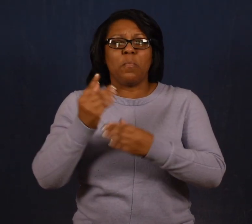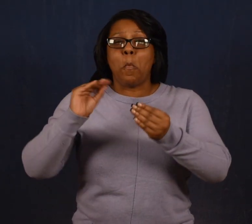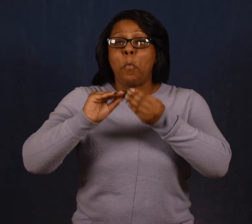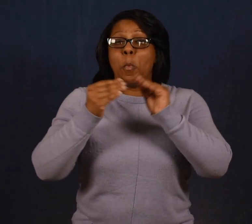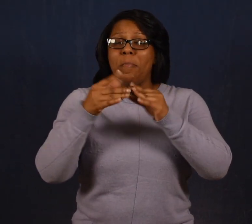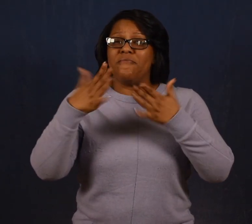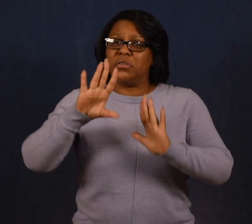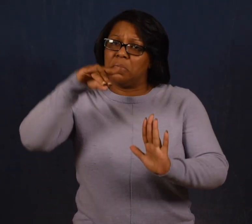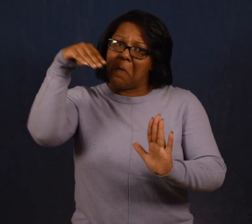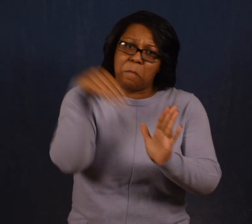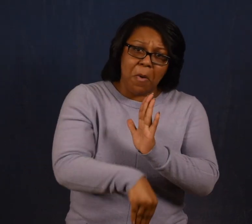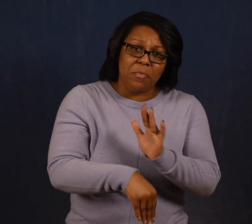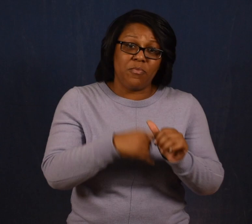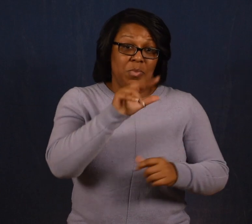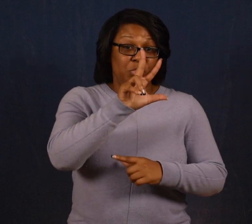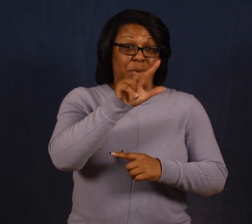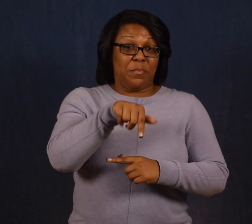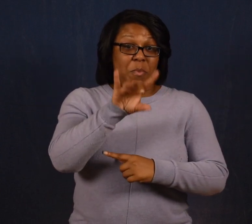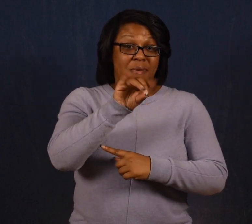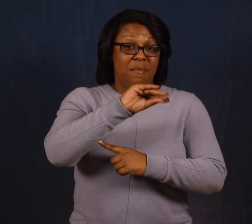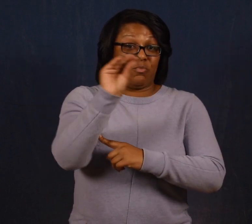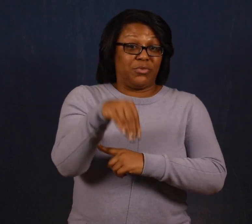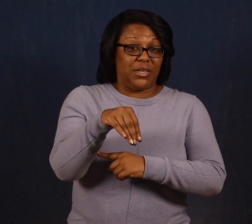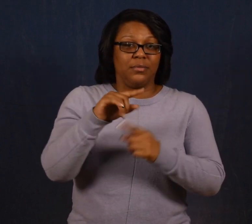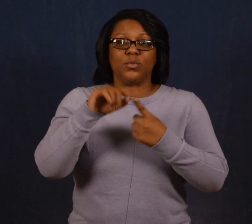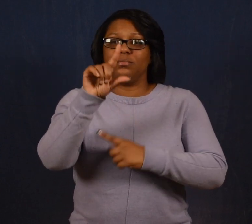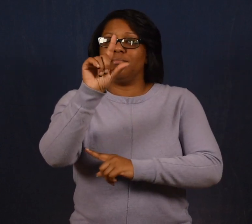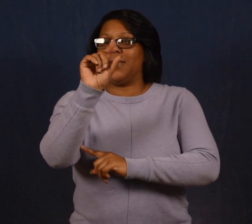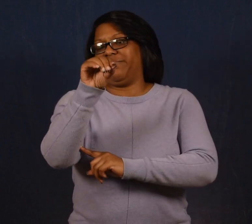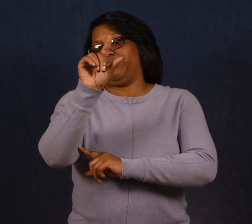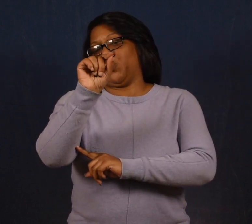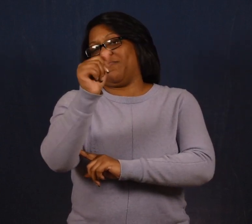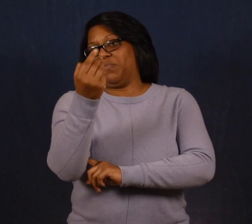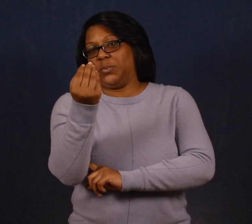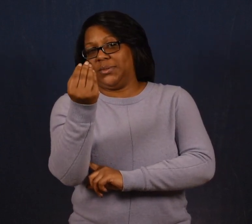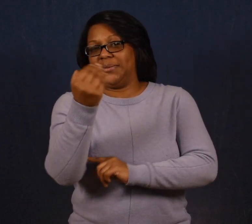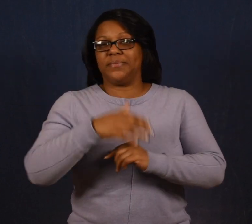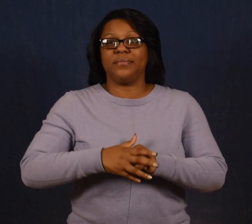The number had plummeted to 3.8% in 2014.